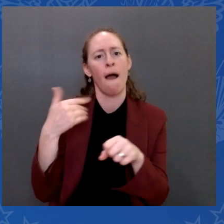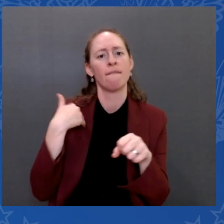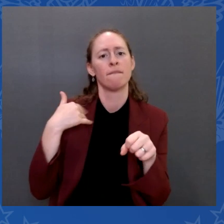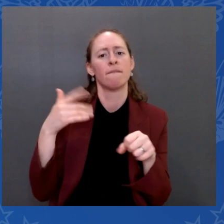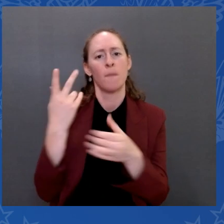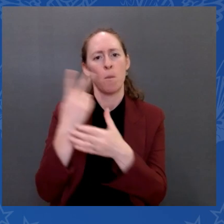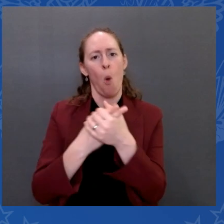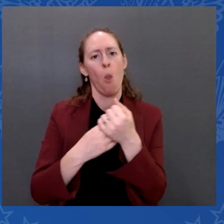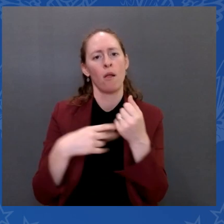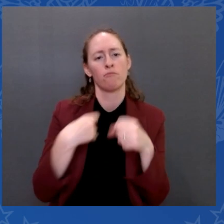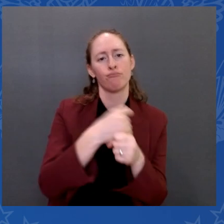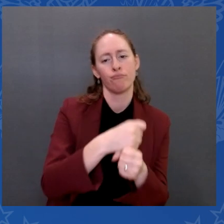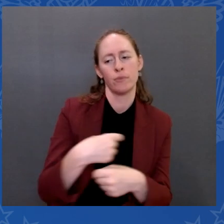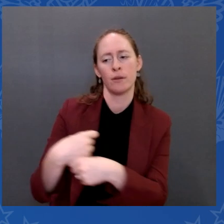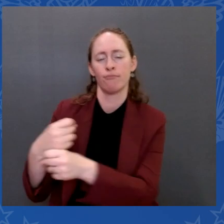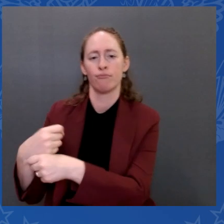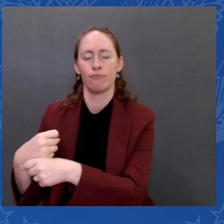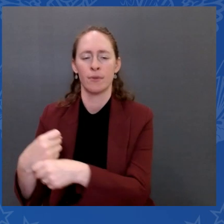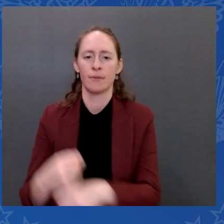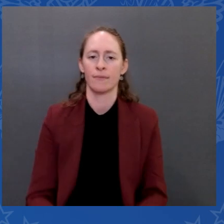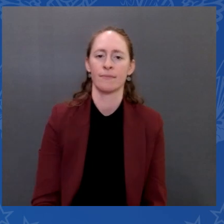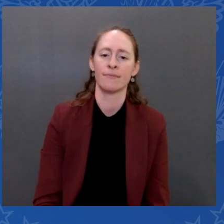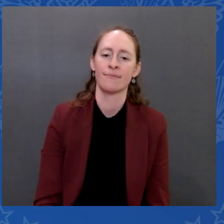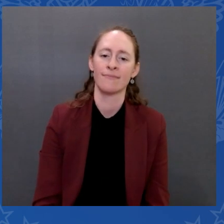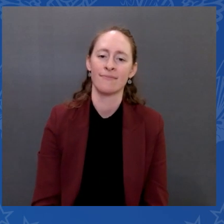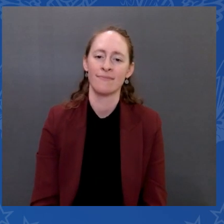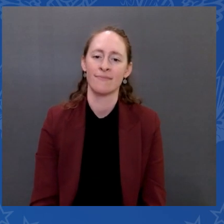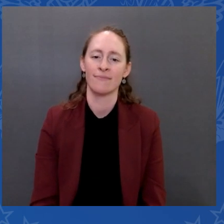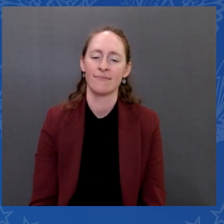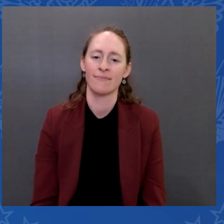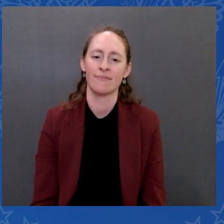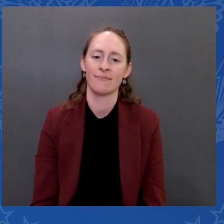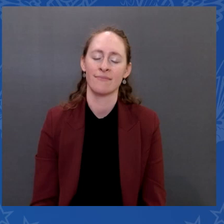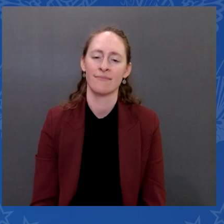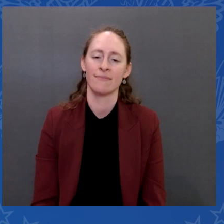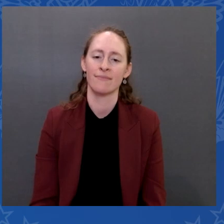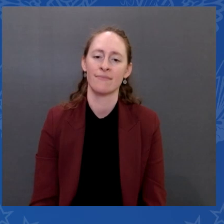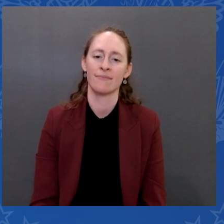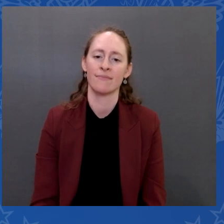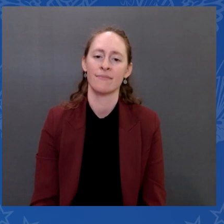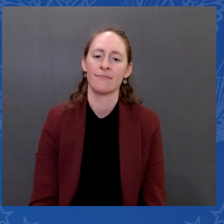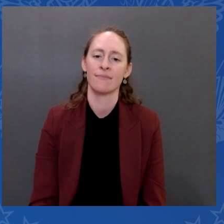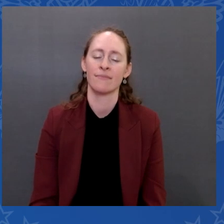for the National Science Foundation and other agencies that will ensure that we are keeping pace with the investments made